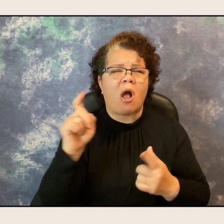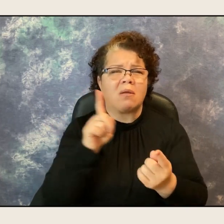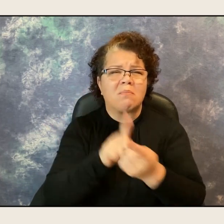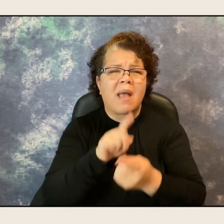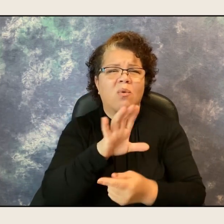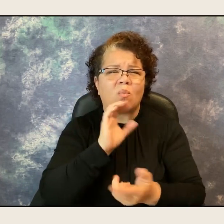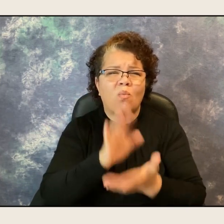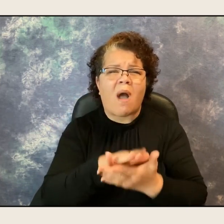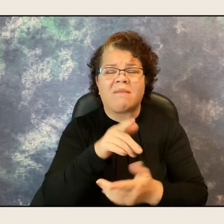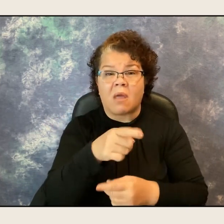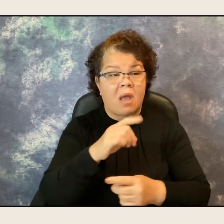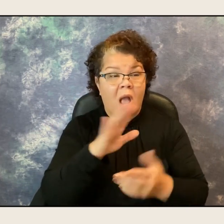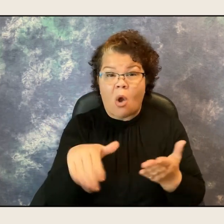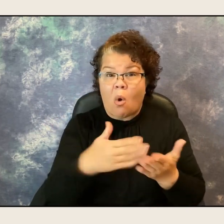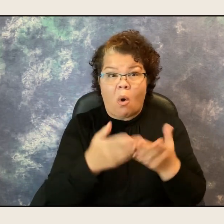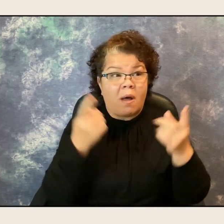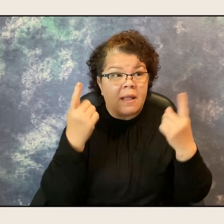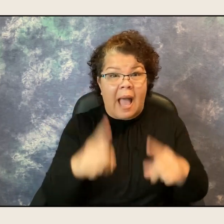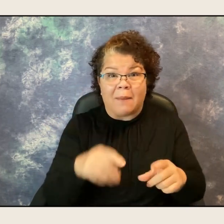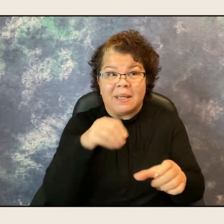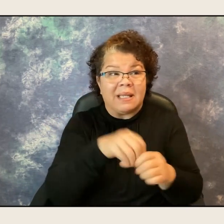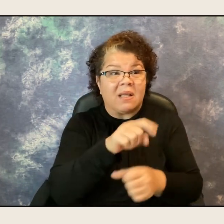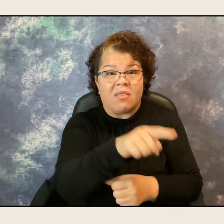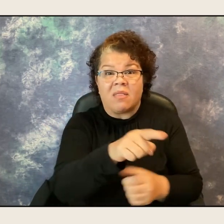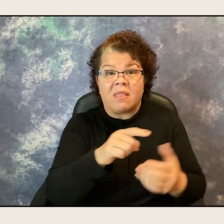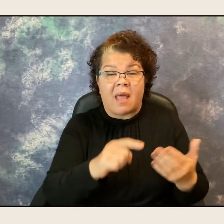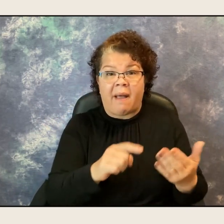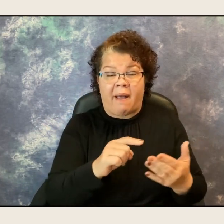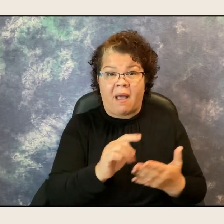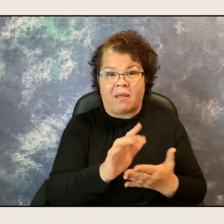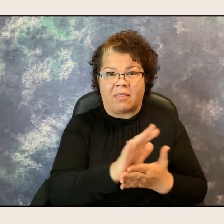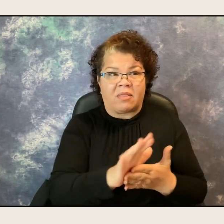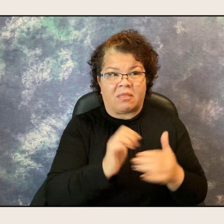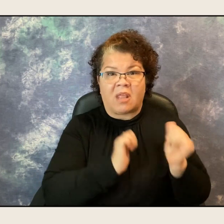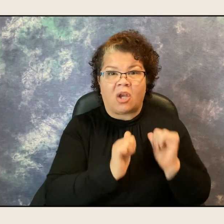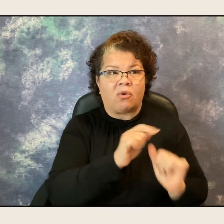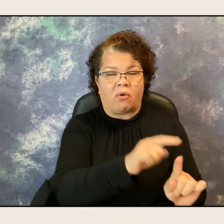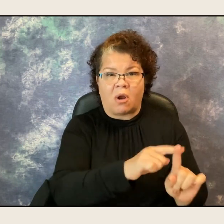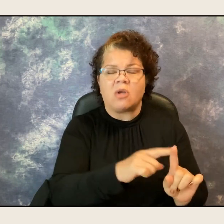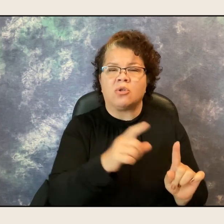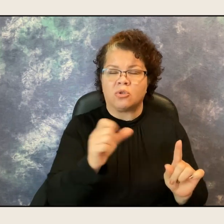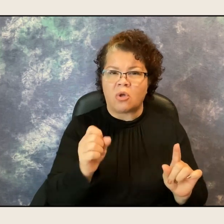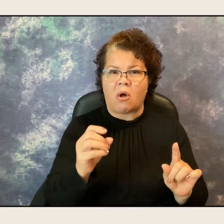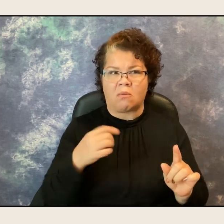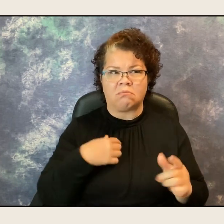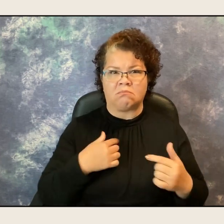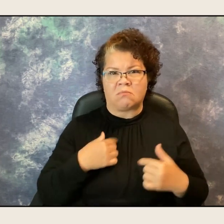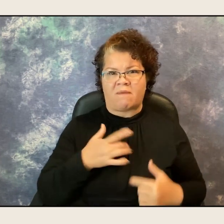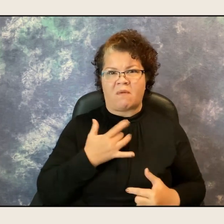and it's buried in history. So let's start making that film and show it in the neighborhood,